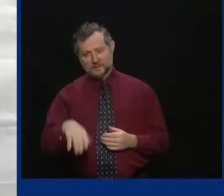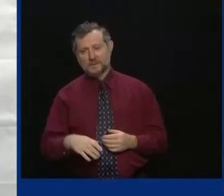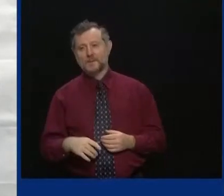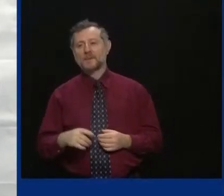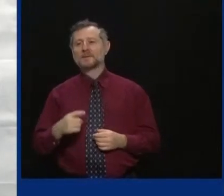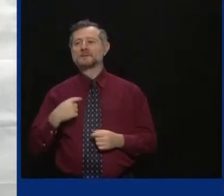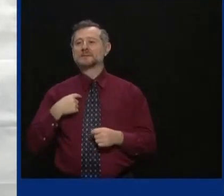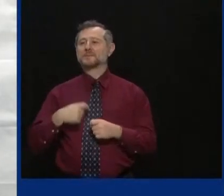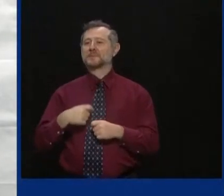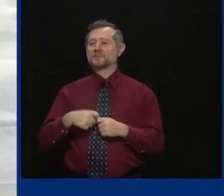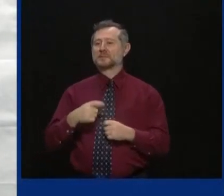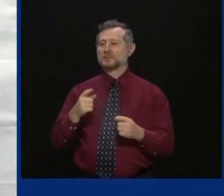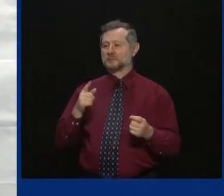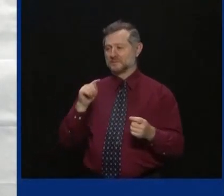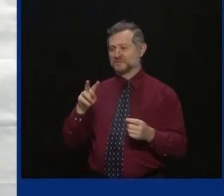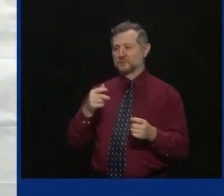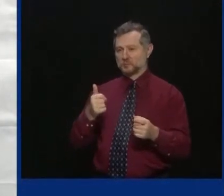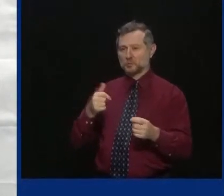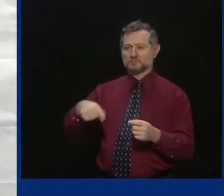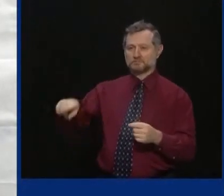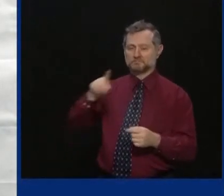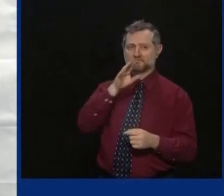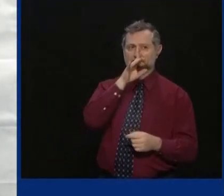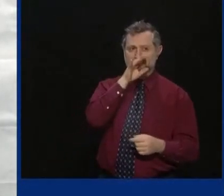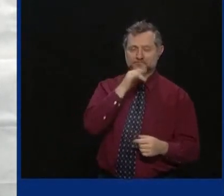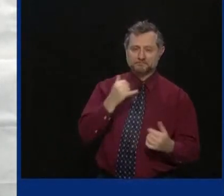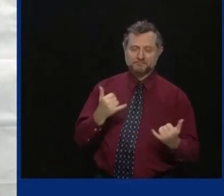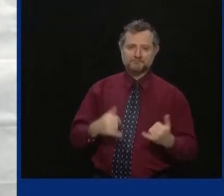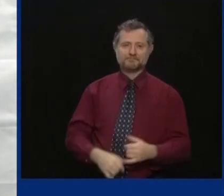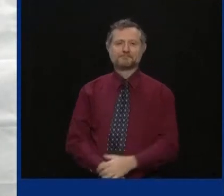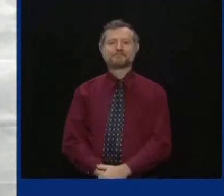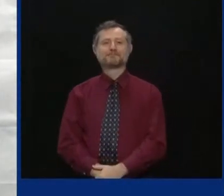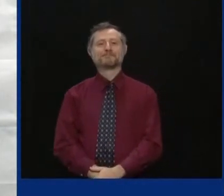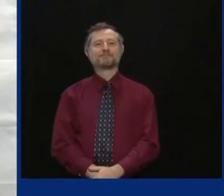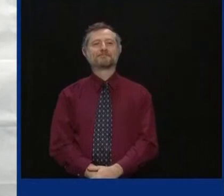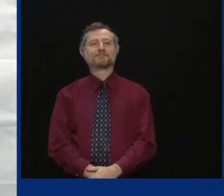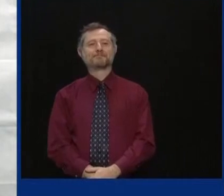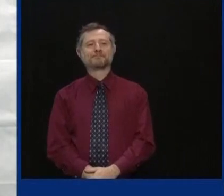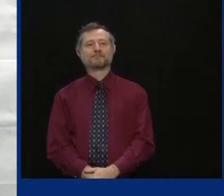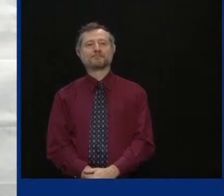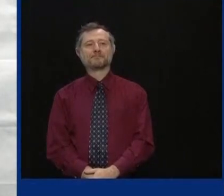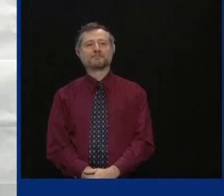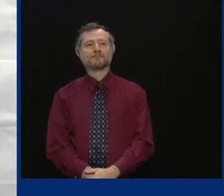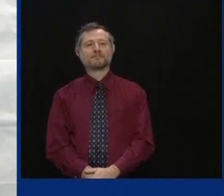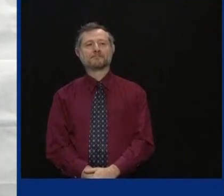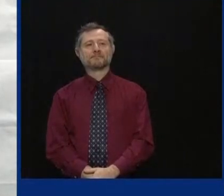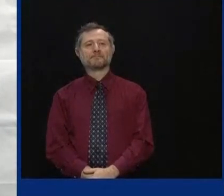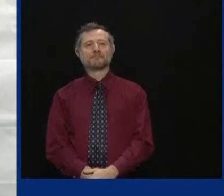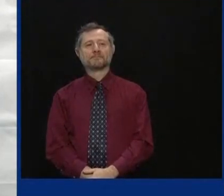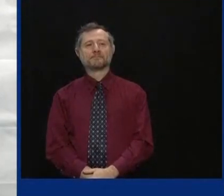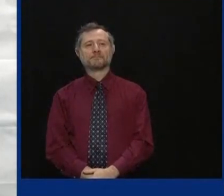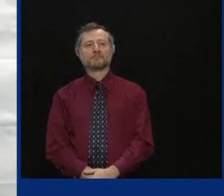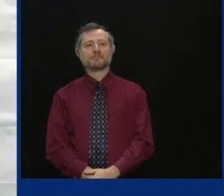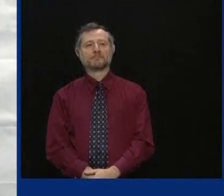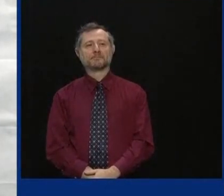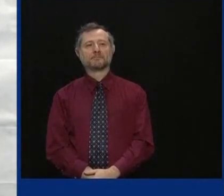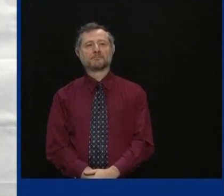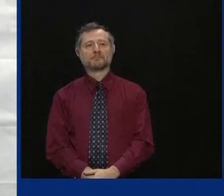HEALTHIER NEW YORK. THANK YOU.